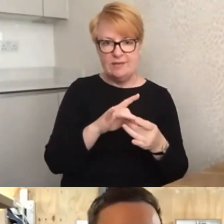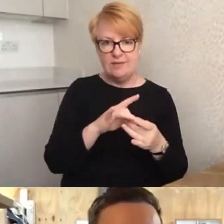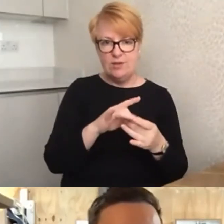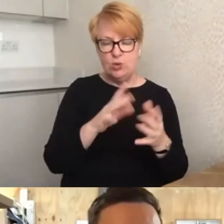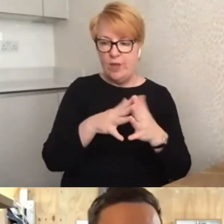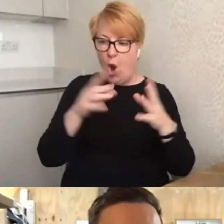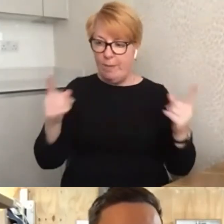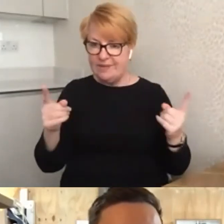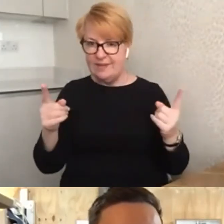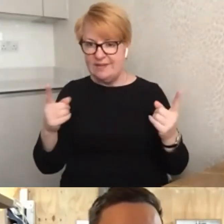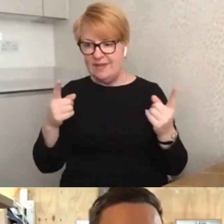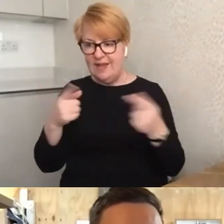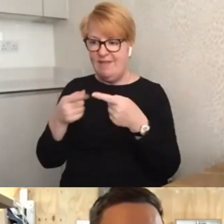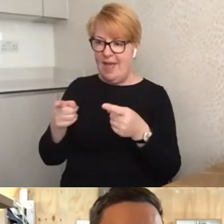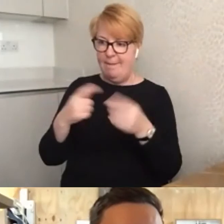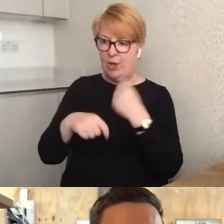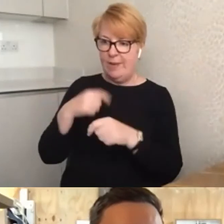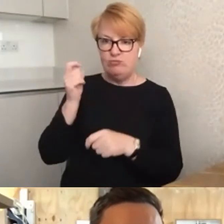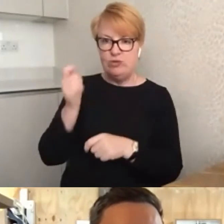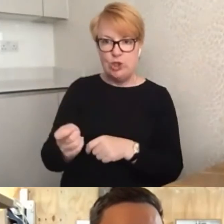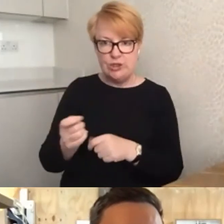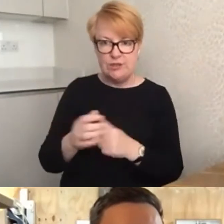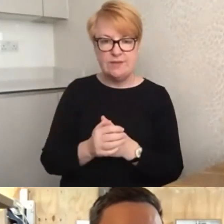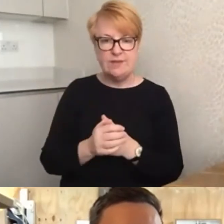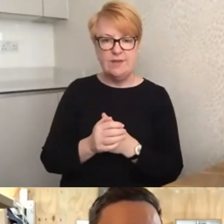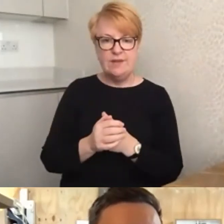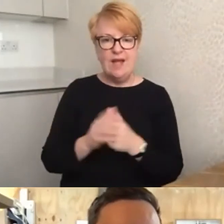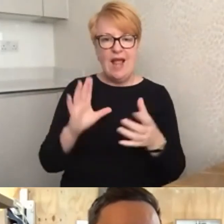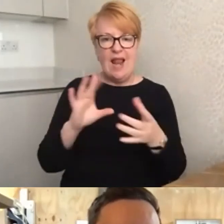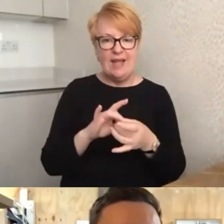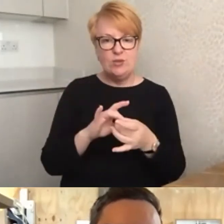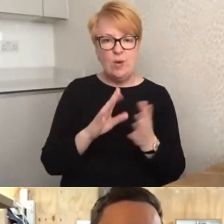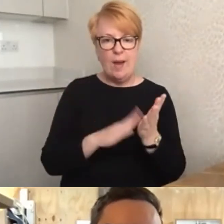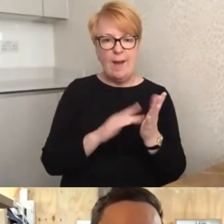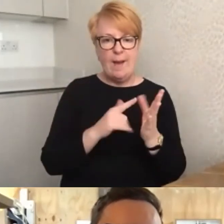which obviously links to the Maria Eichorn example that you gave Mat.